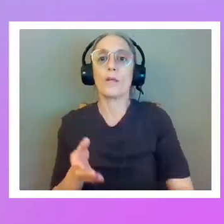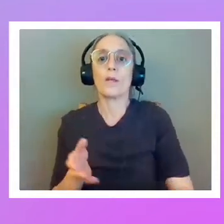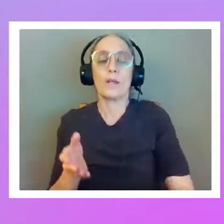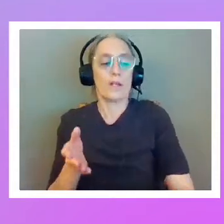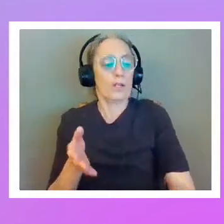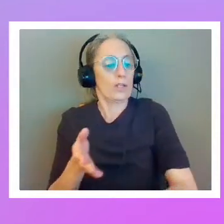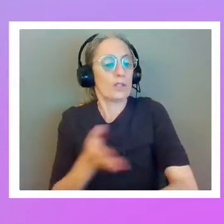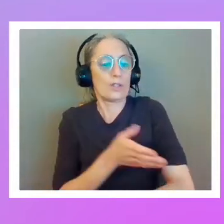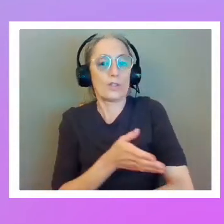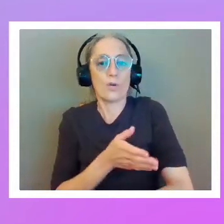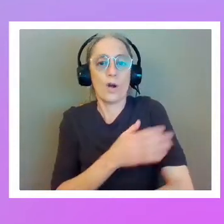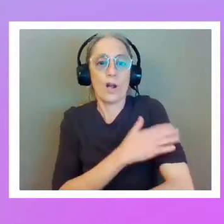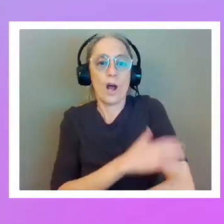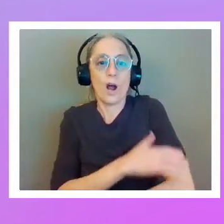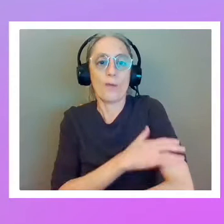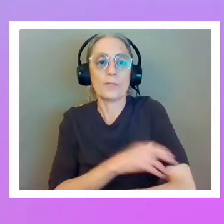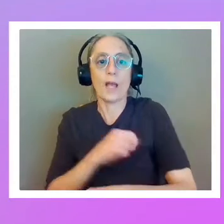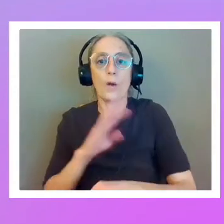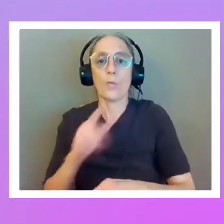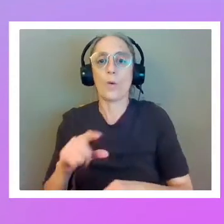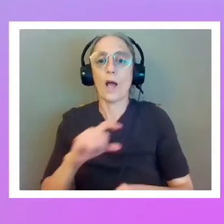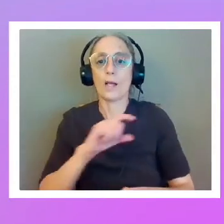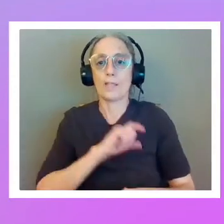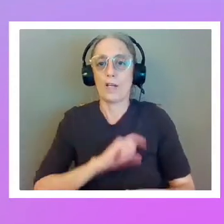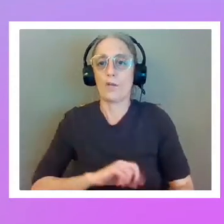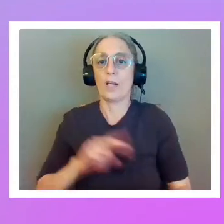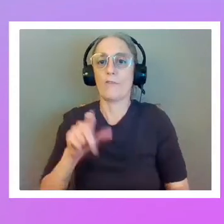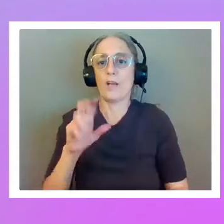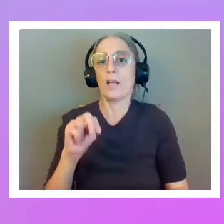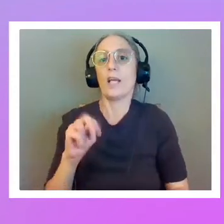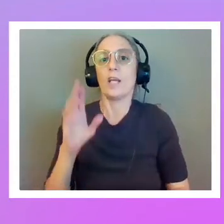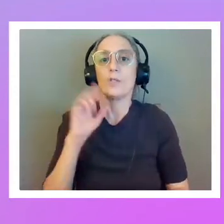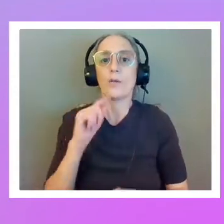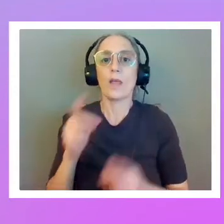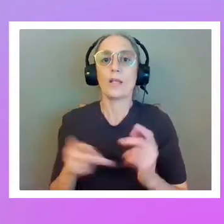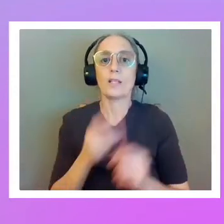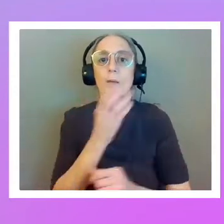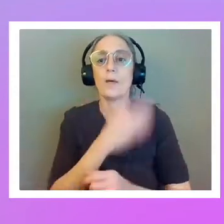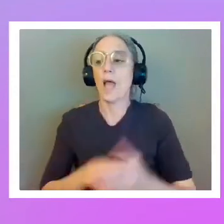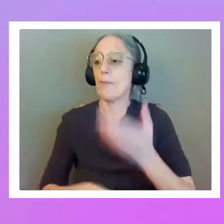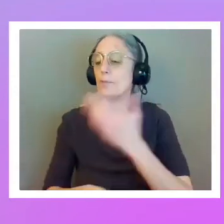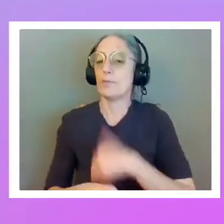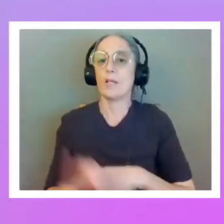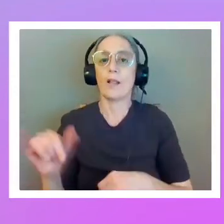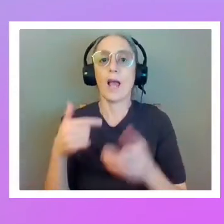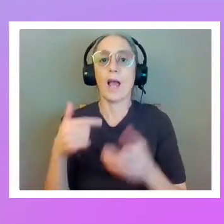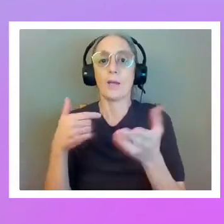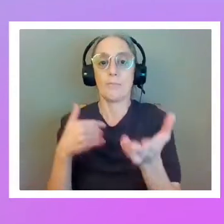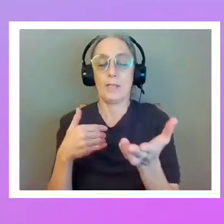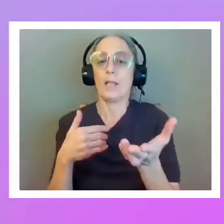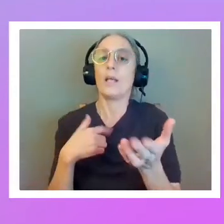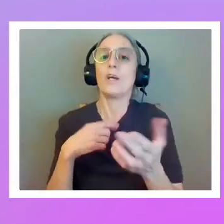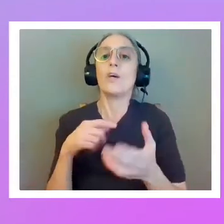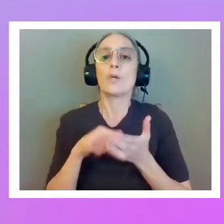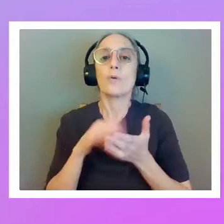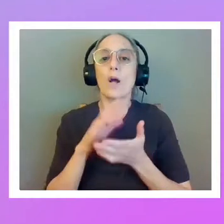He knew that a double arm amputee like me may require some assistive technology to help level the playing field